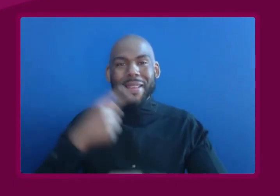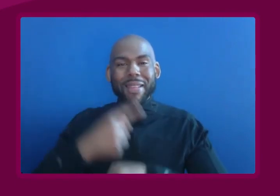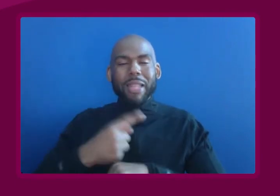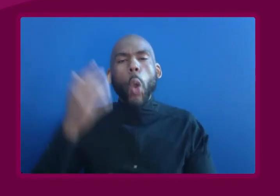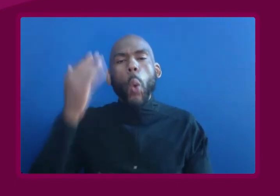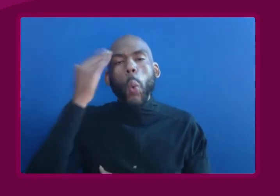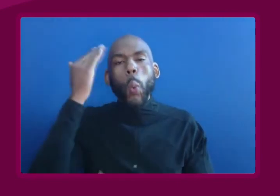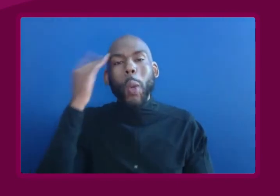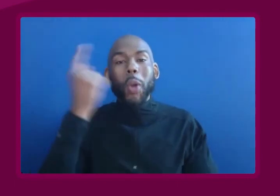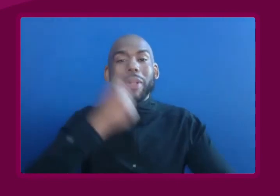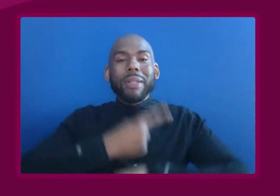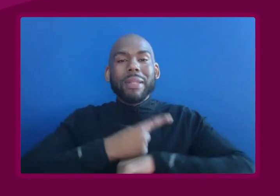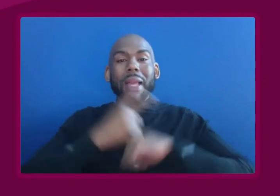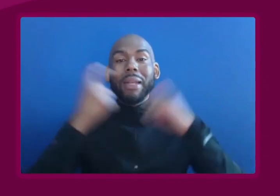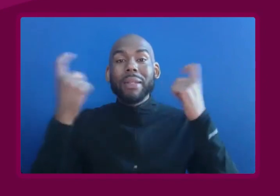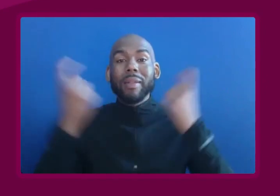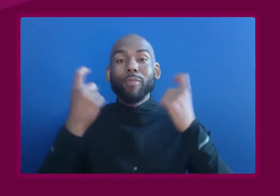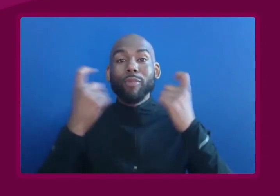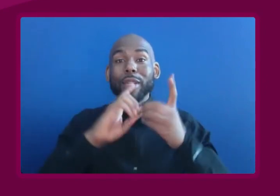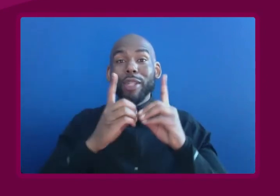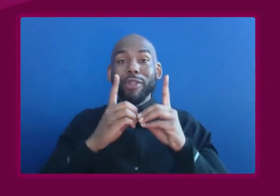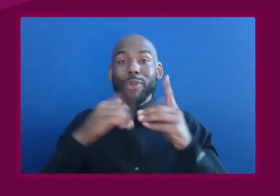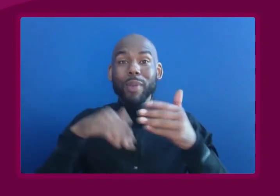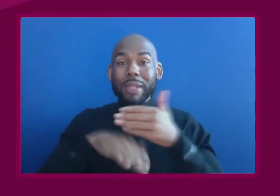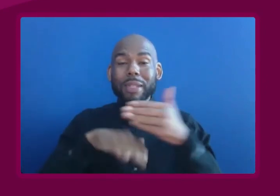Awareness Day to celebrate digital accessibility.